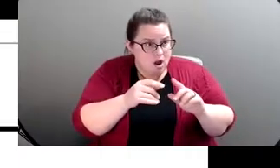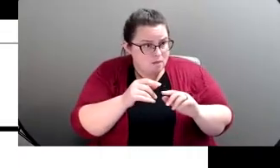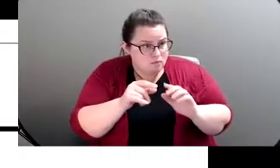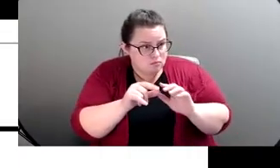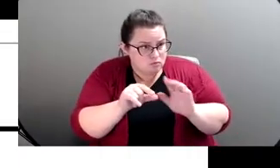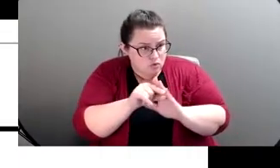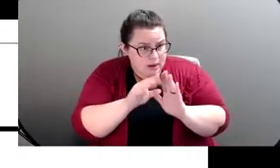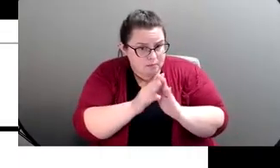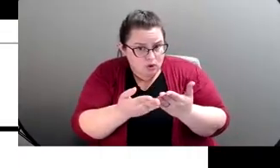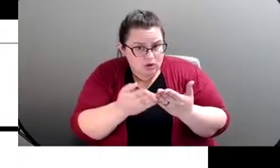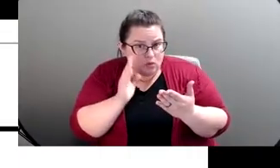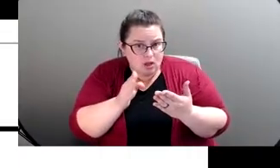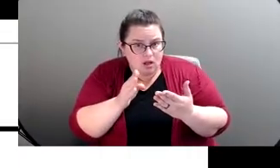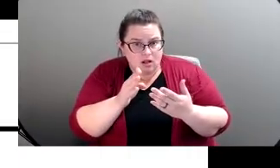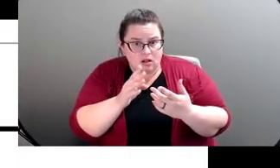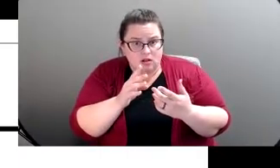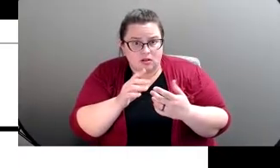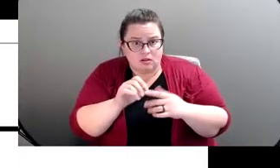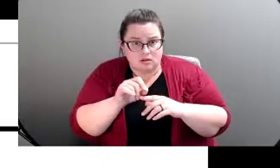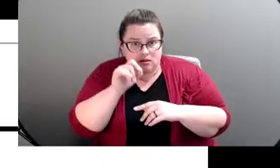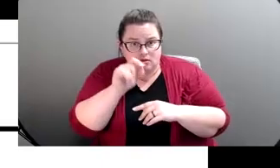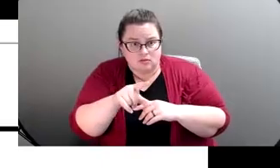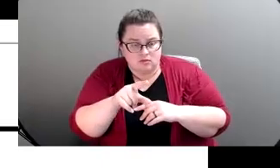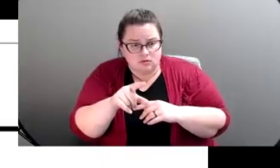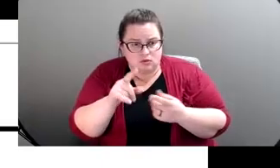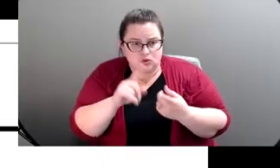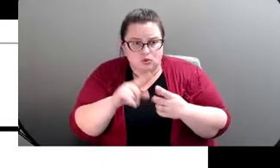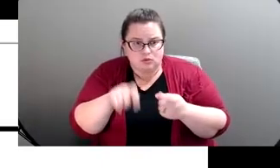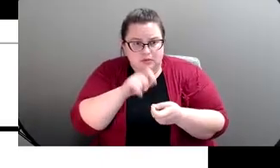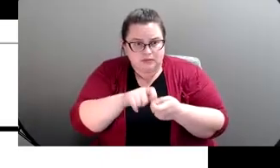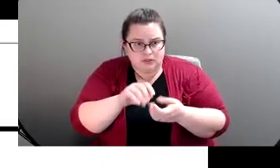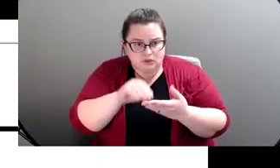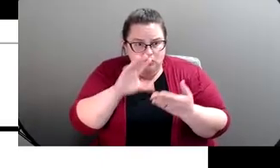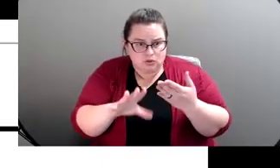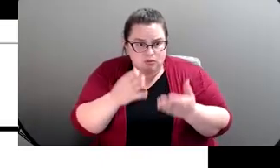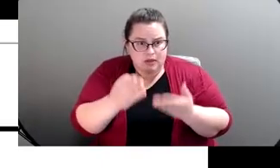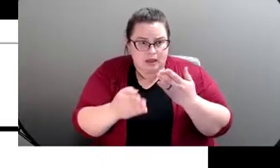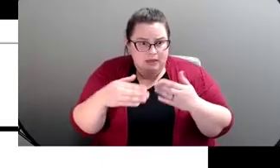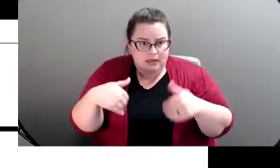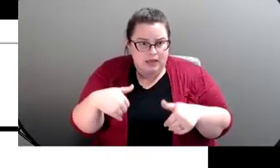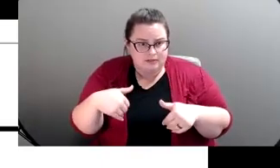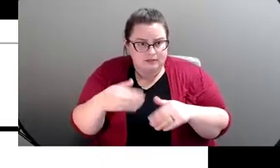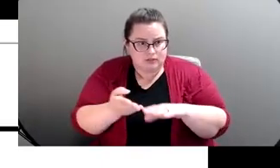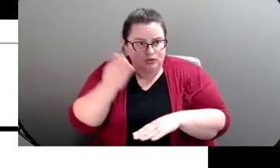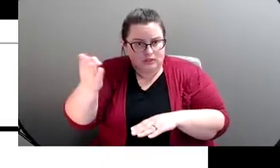If you send a message to a particular student who maybe has not turned in an assignment,